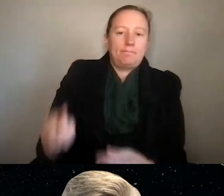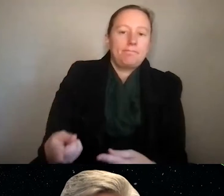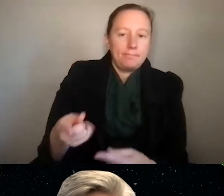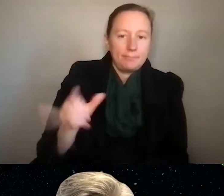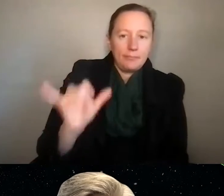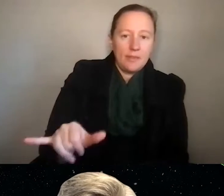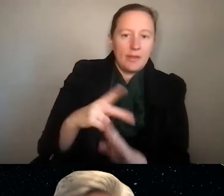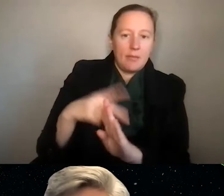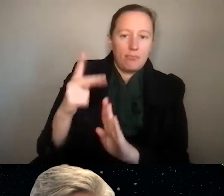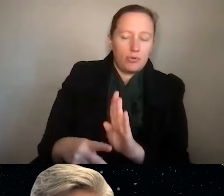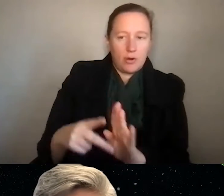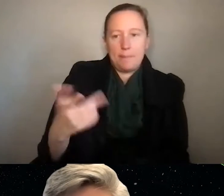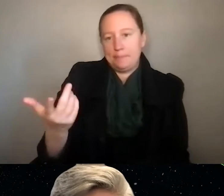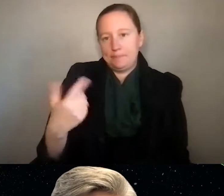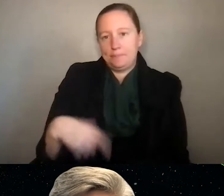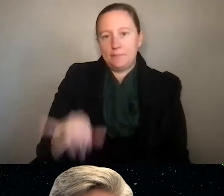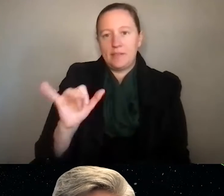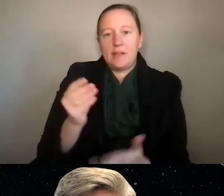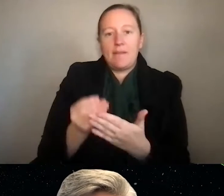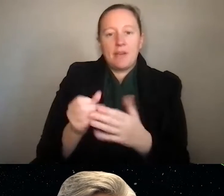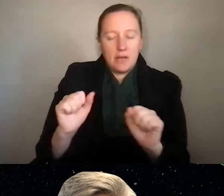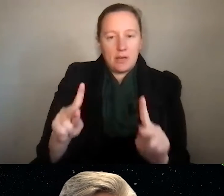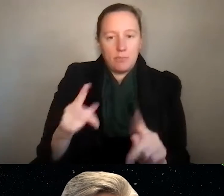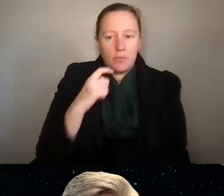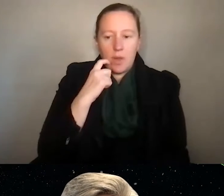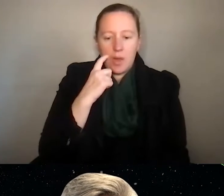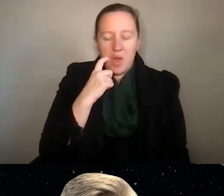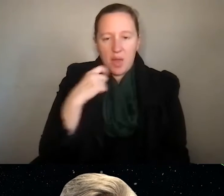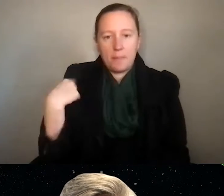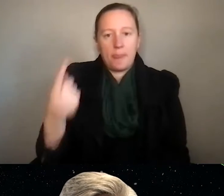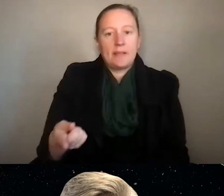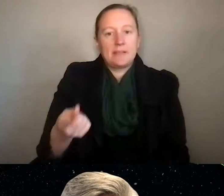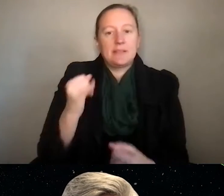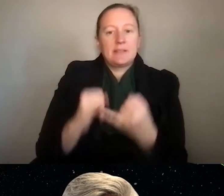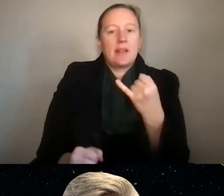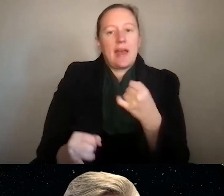that funding opportunity since the last iteration.